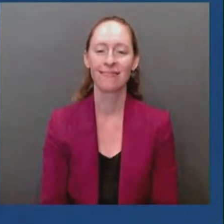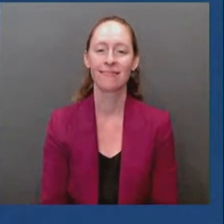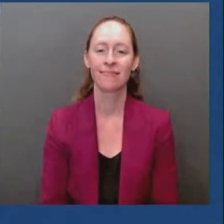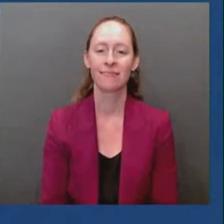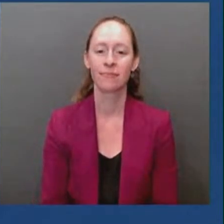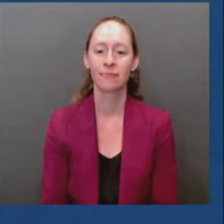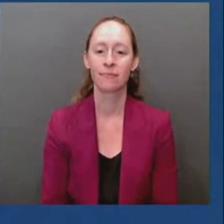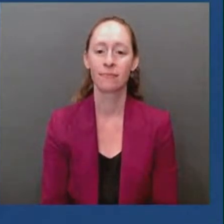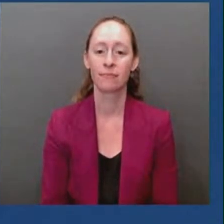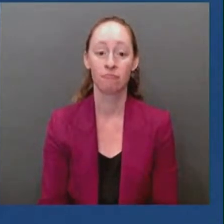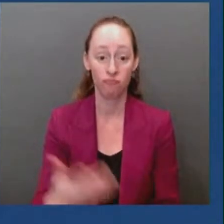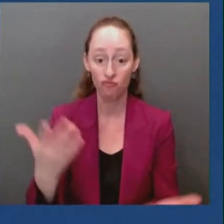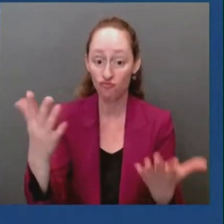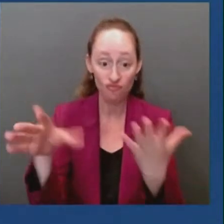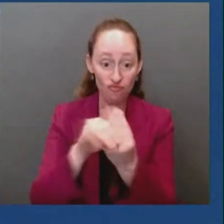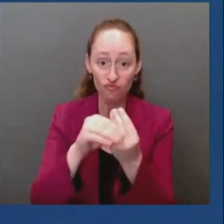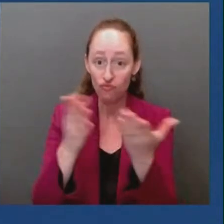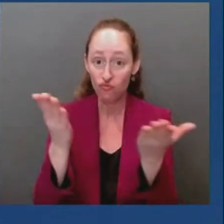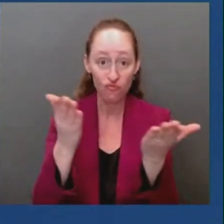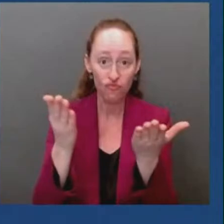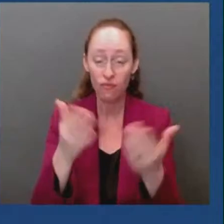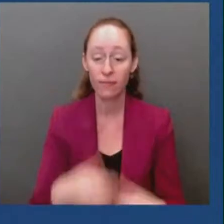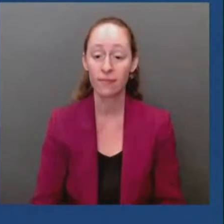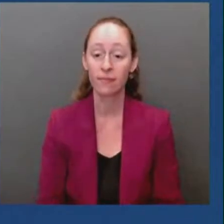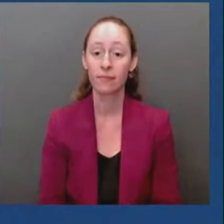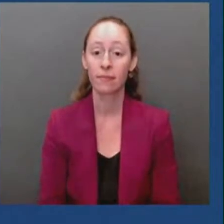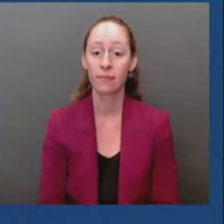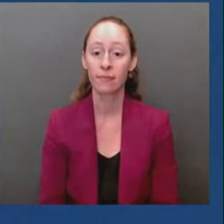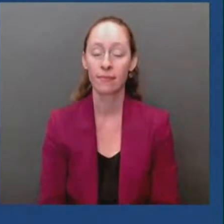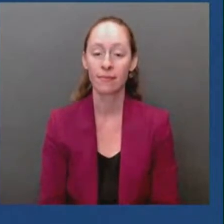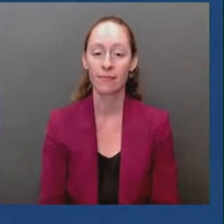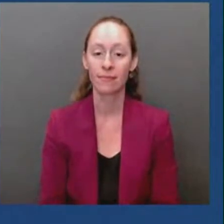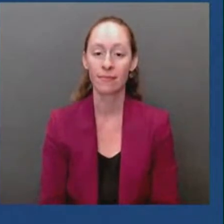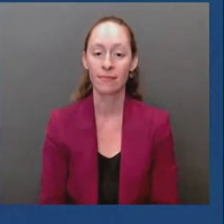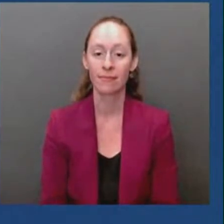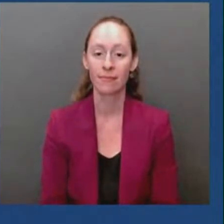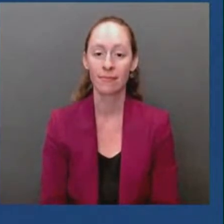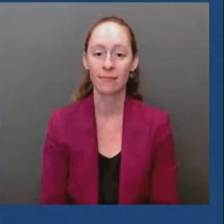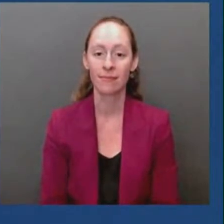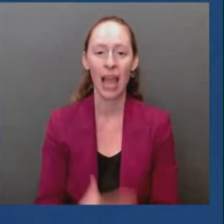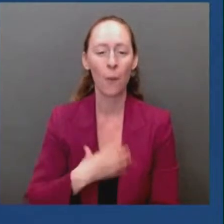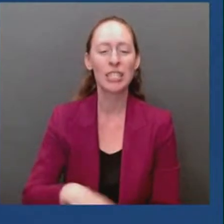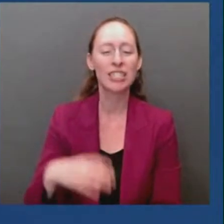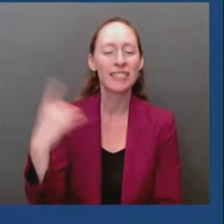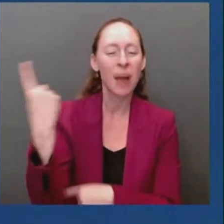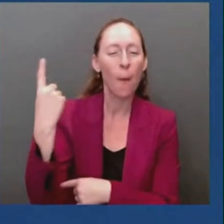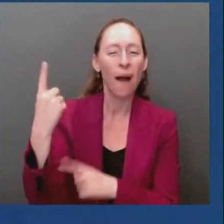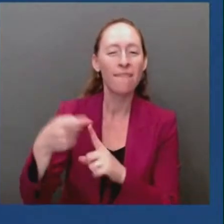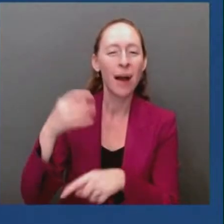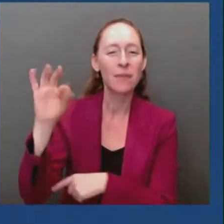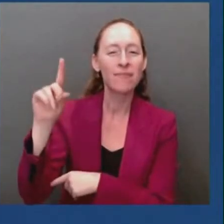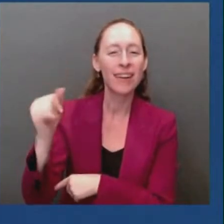CONSIDERED TO WORK EFFECTIVELY BUT I KNOW THAT THE FDA CONTINUES TO MONITOR THIS VERY CLOSELY. I DON'T KNOW IF ANYONE ELSE, DR. WALENSKY OR SECRETARY